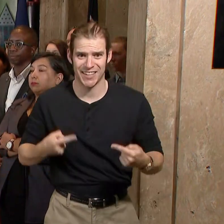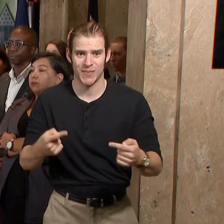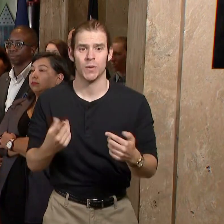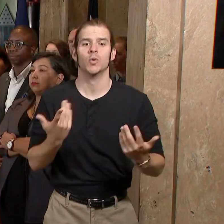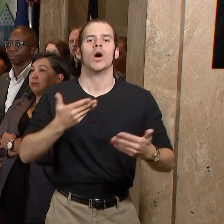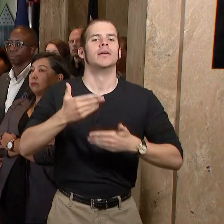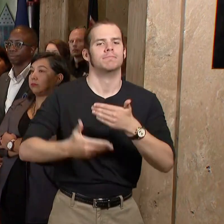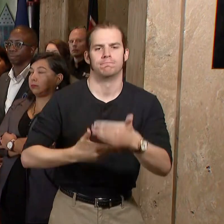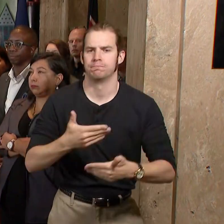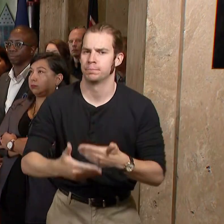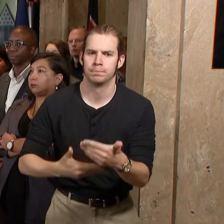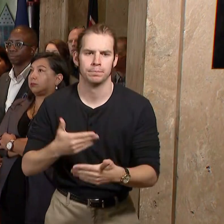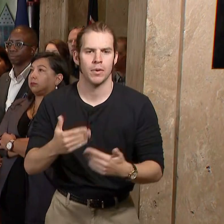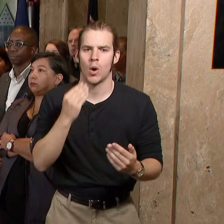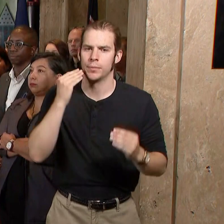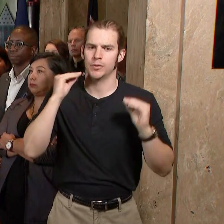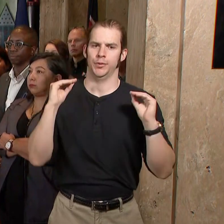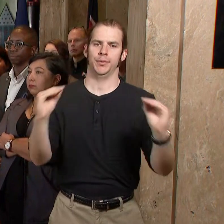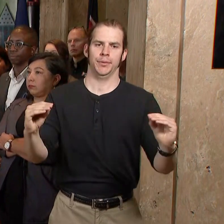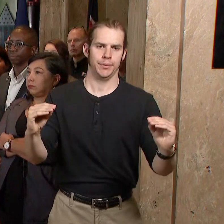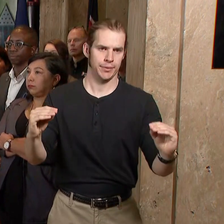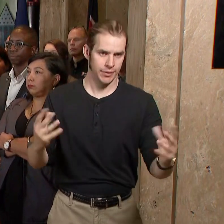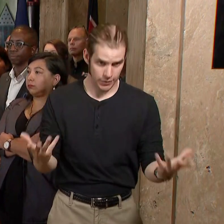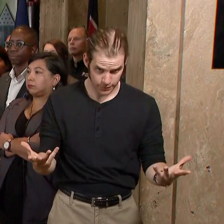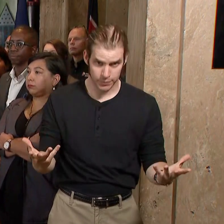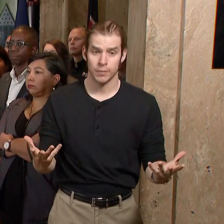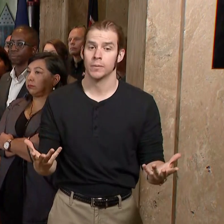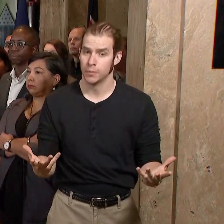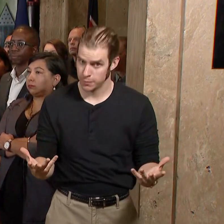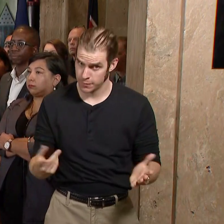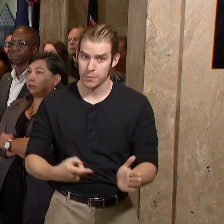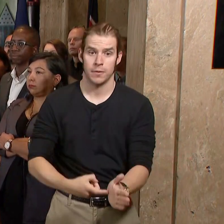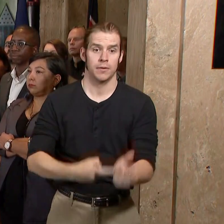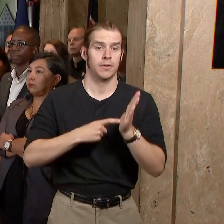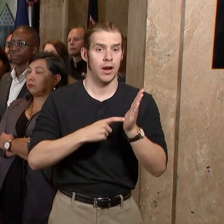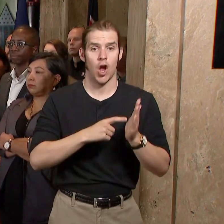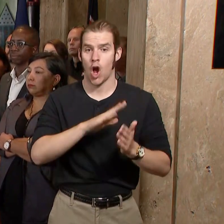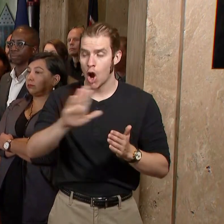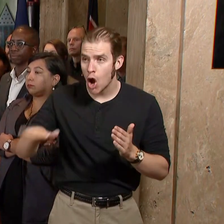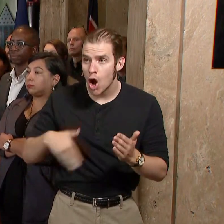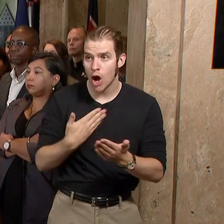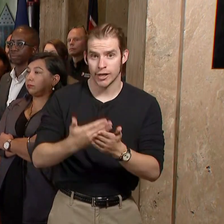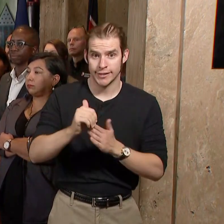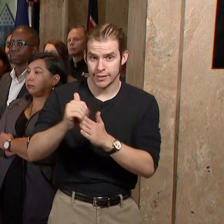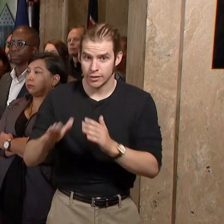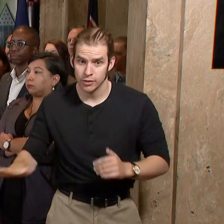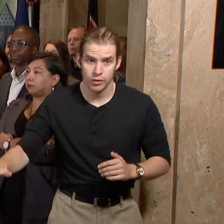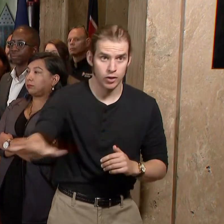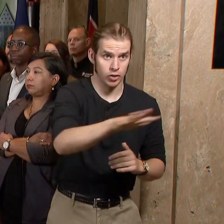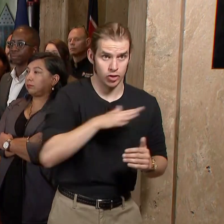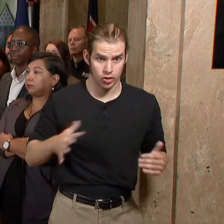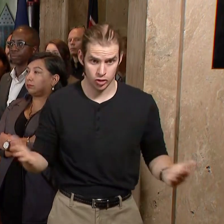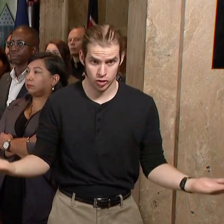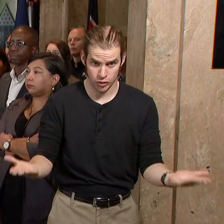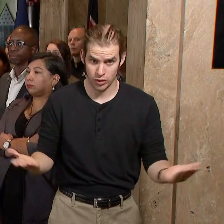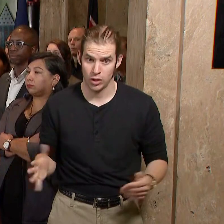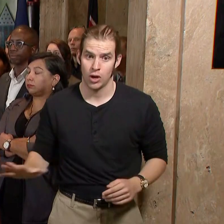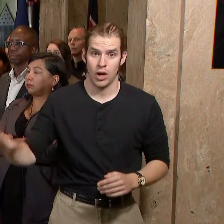effort to respond to this. We know it will take all of the leaders in this building and outside this building to take it on and we are in to do that. That is what today is about.